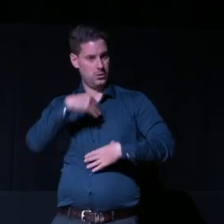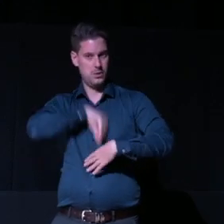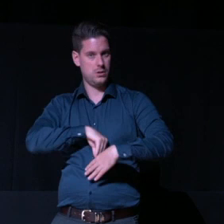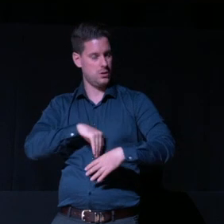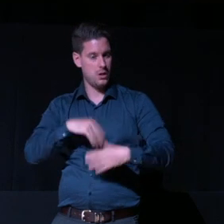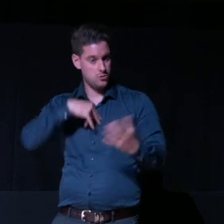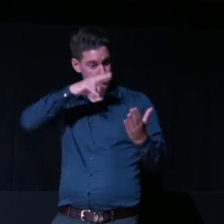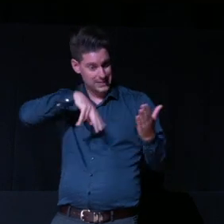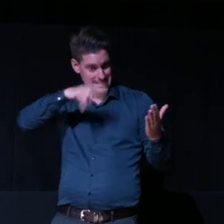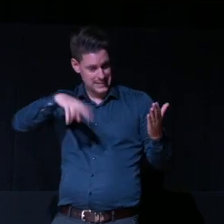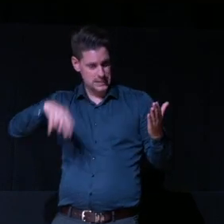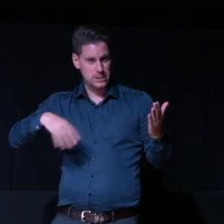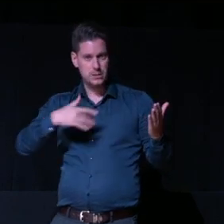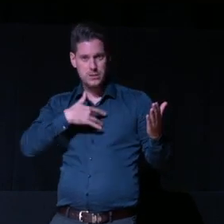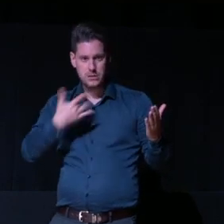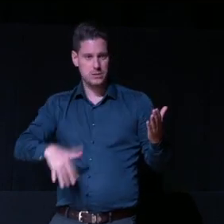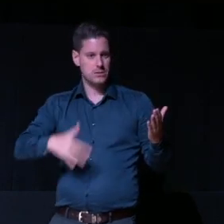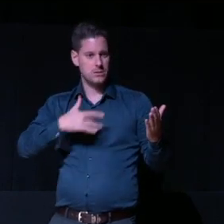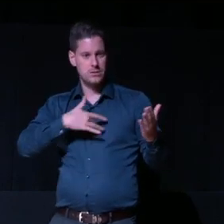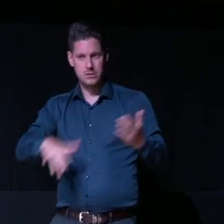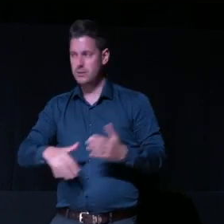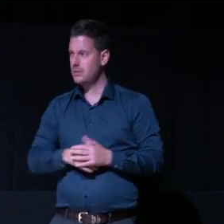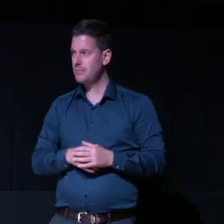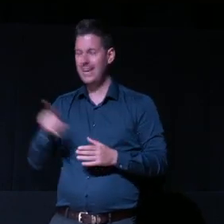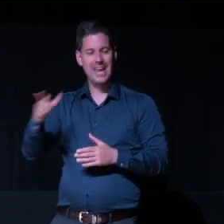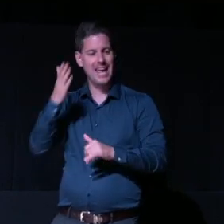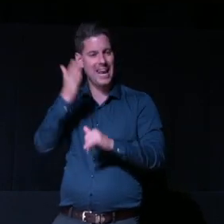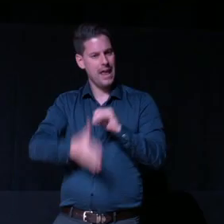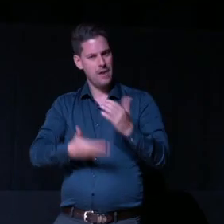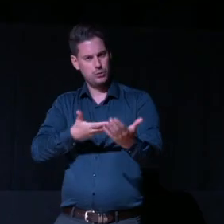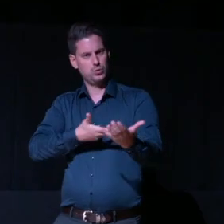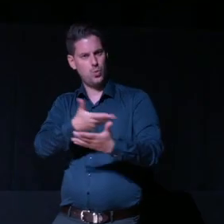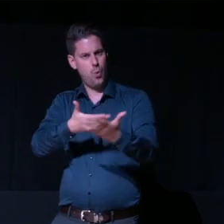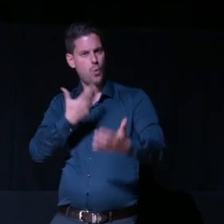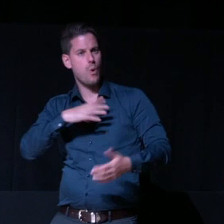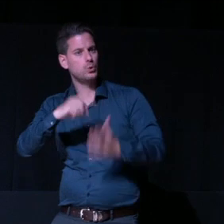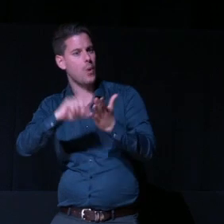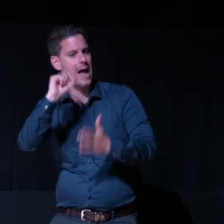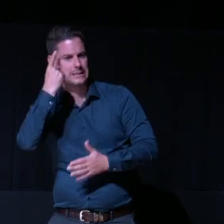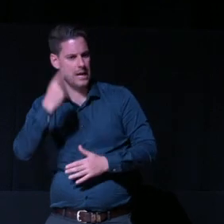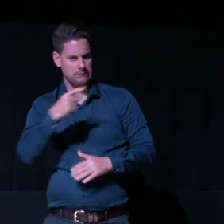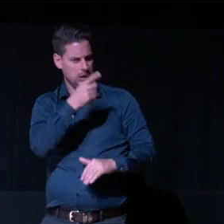But they haven't come to have a conversation with you either. They've come to make a statement. They're not interested in hearing from you. They've come to make a statement,